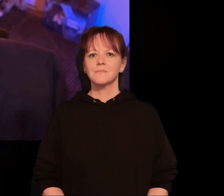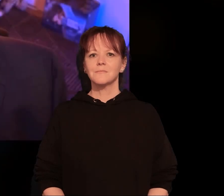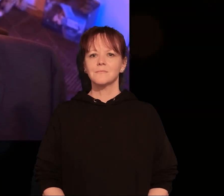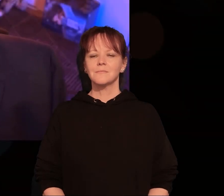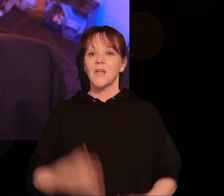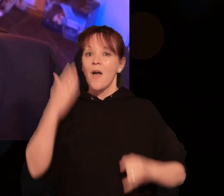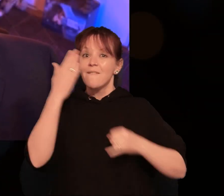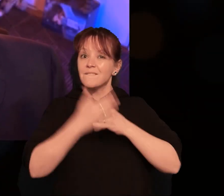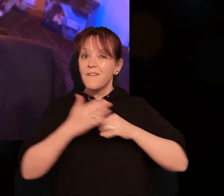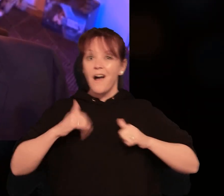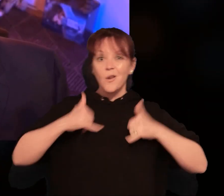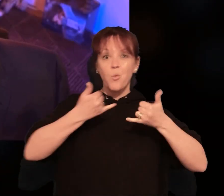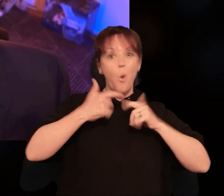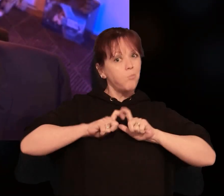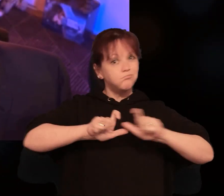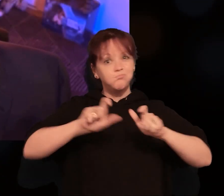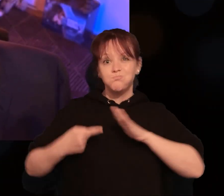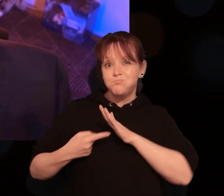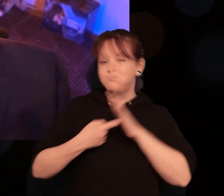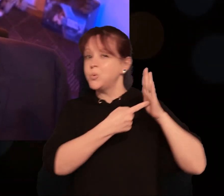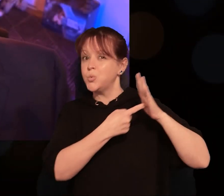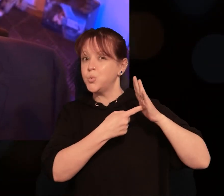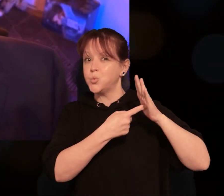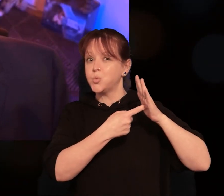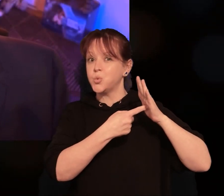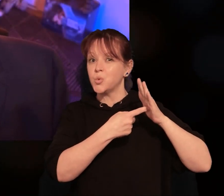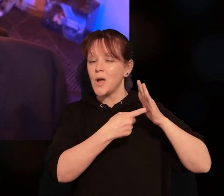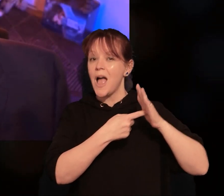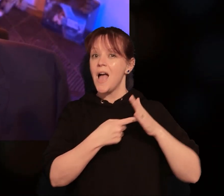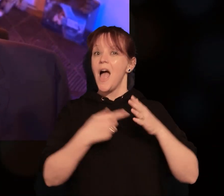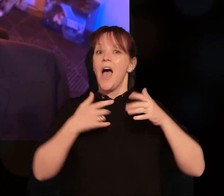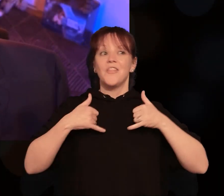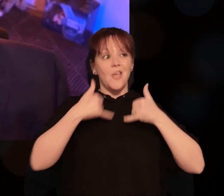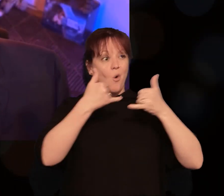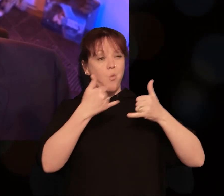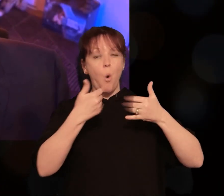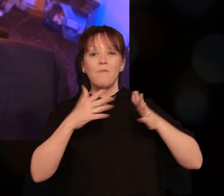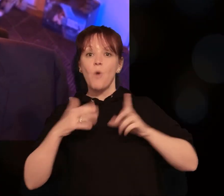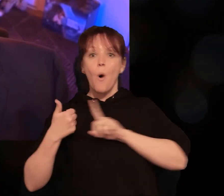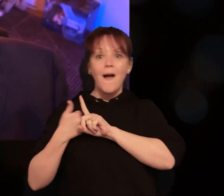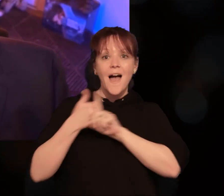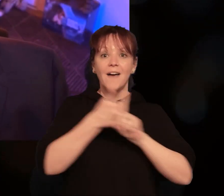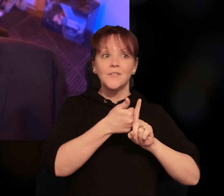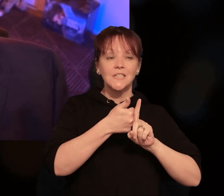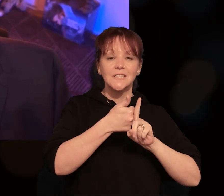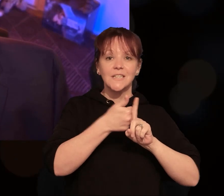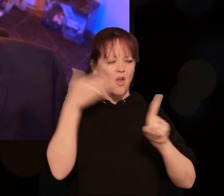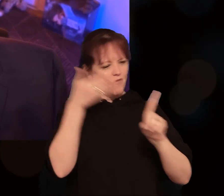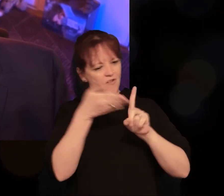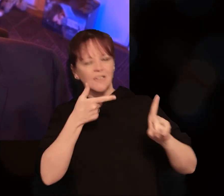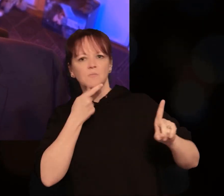Last, and of course by no means least we have the Advocacy Award, recognizing people using their voice